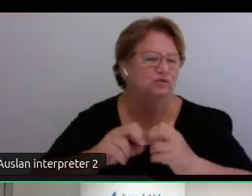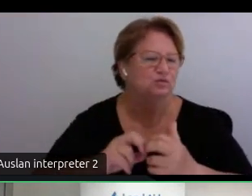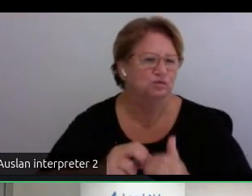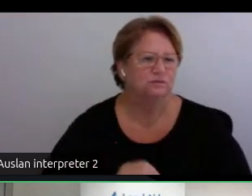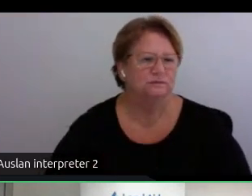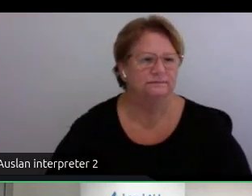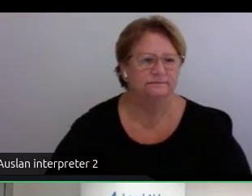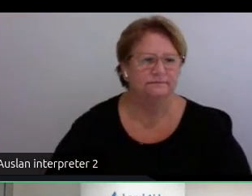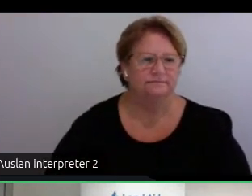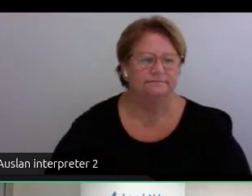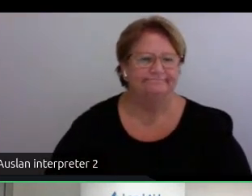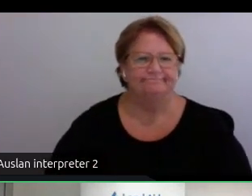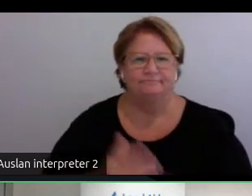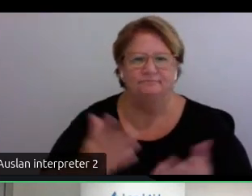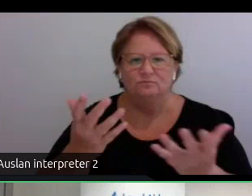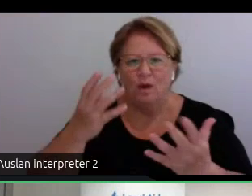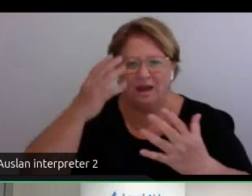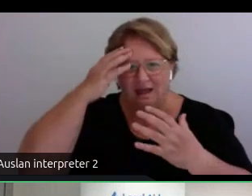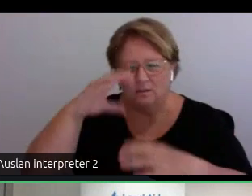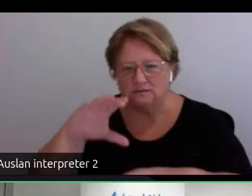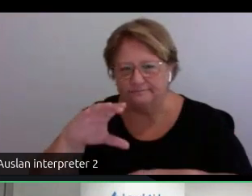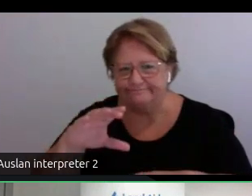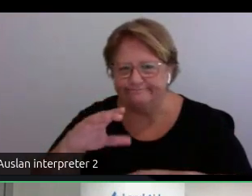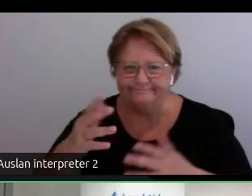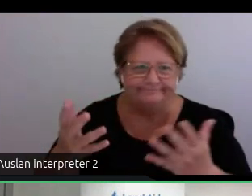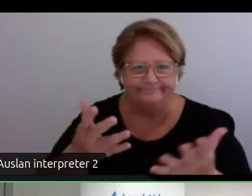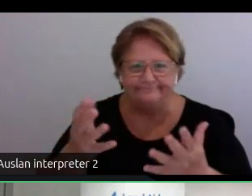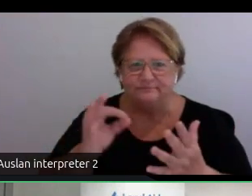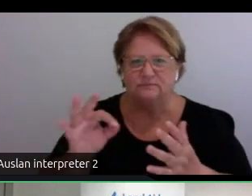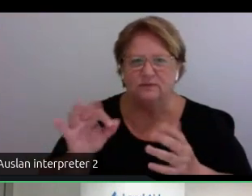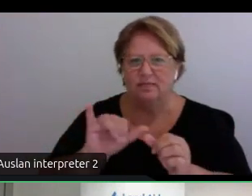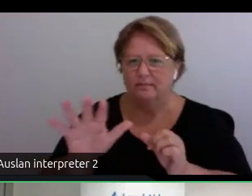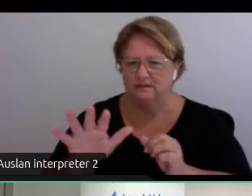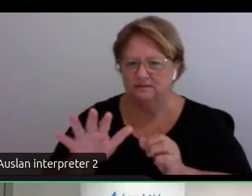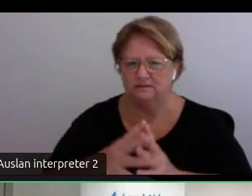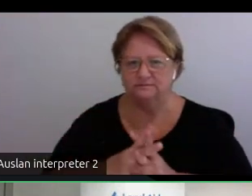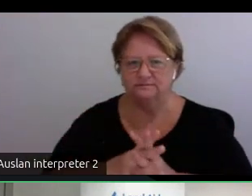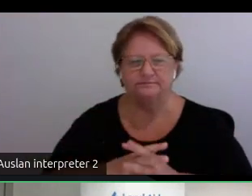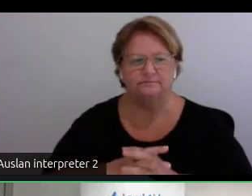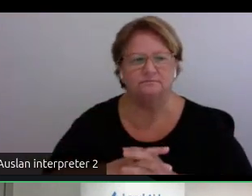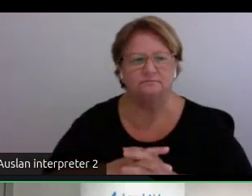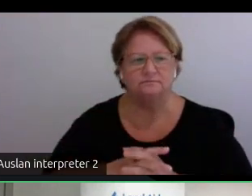this disaster. He had issues with the temporary accommodation not being suitable. I think I think